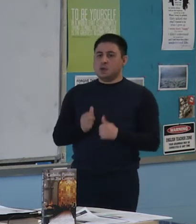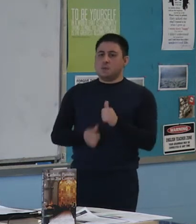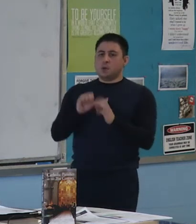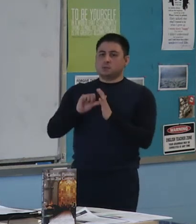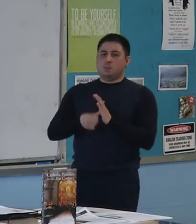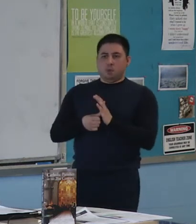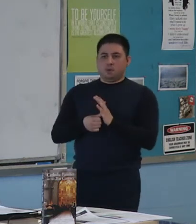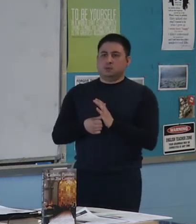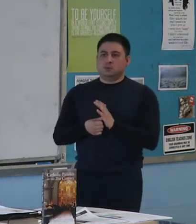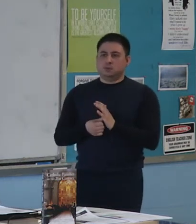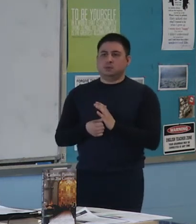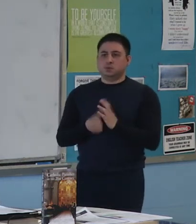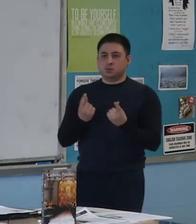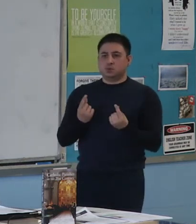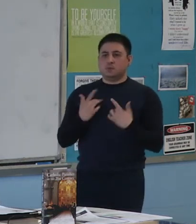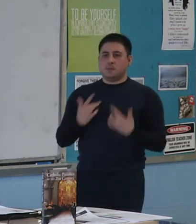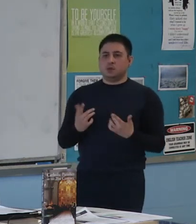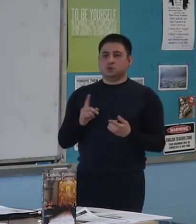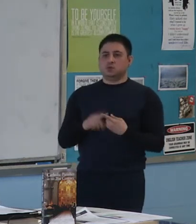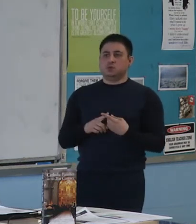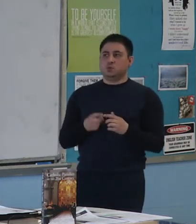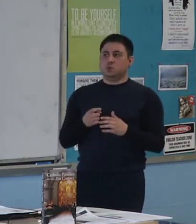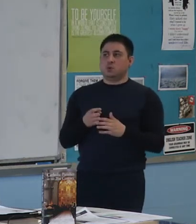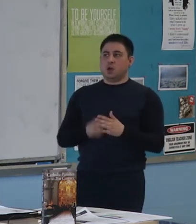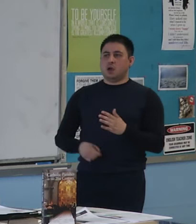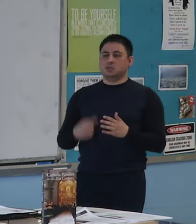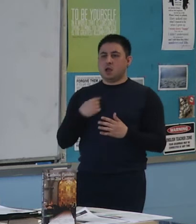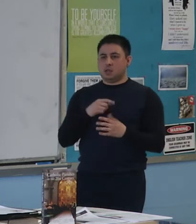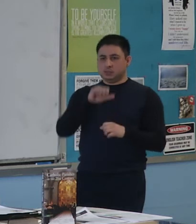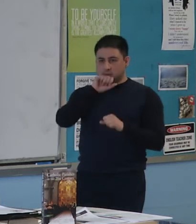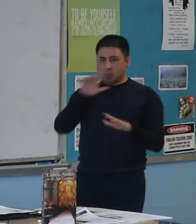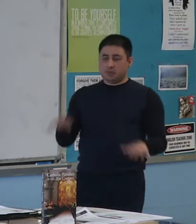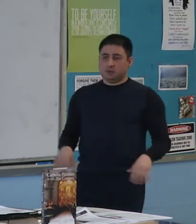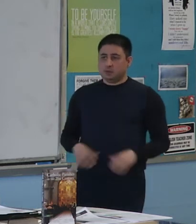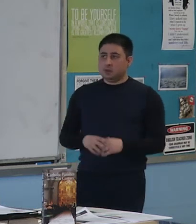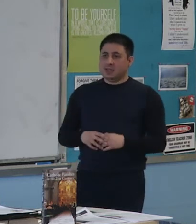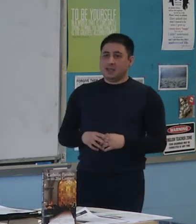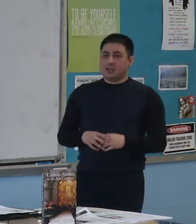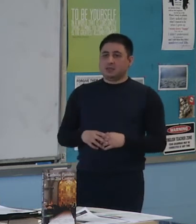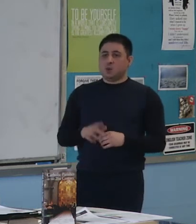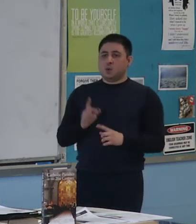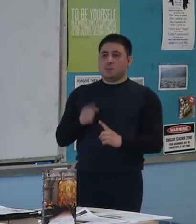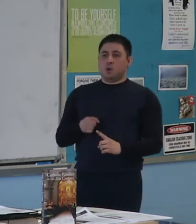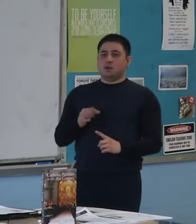do are likely to cost us nothing, and that is simply the point of inclusion.